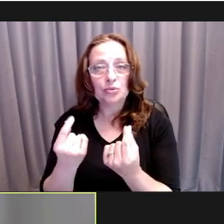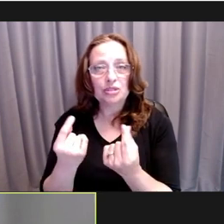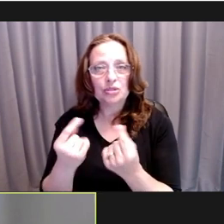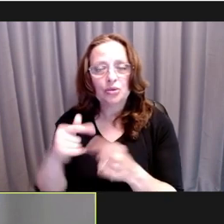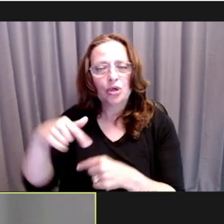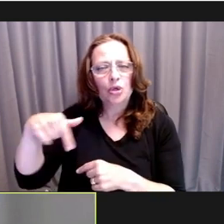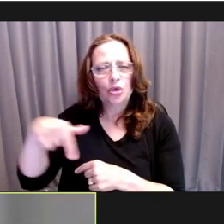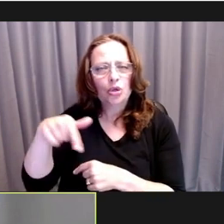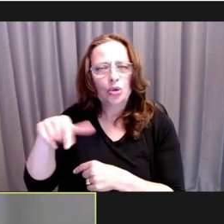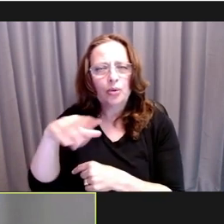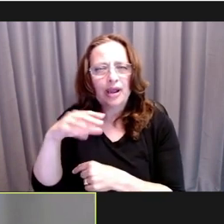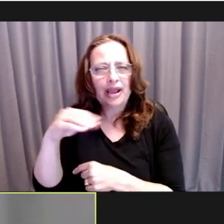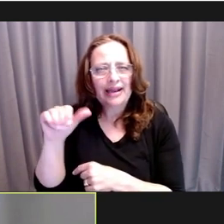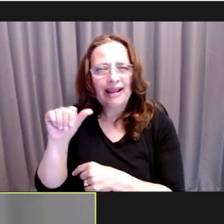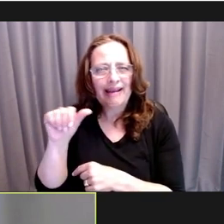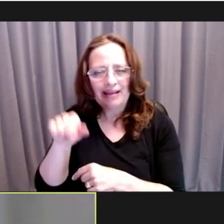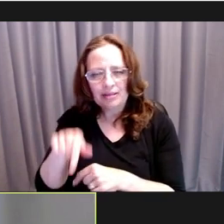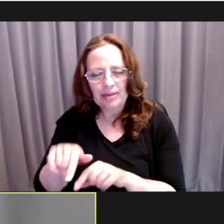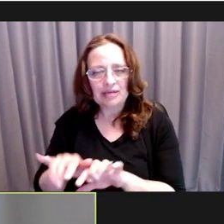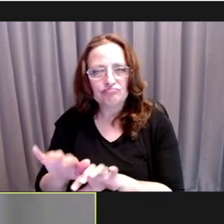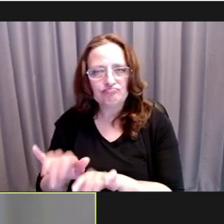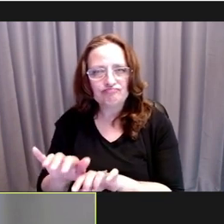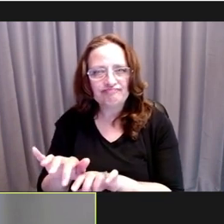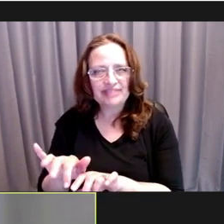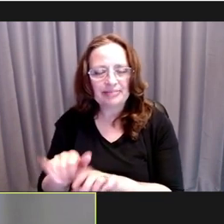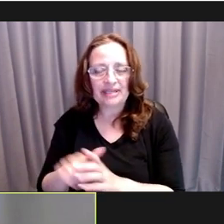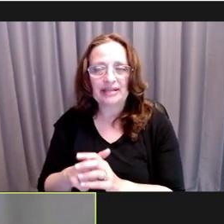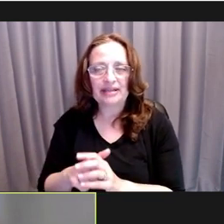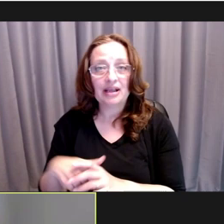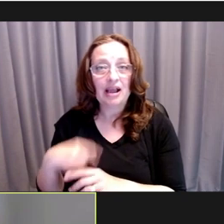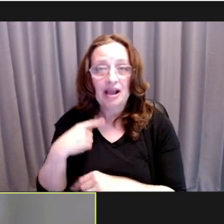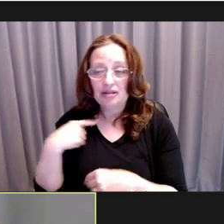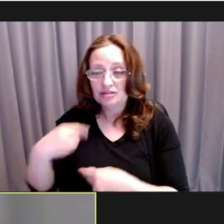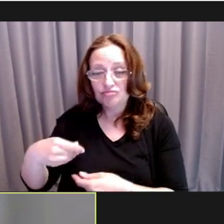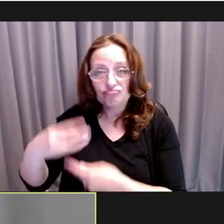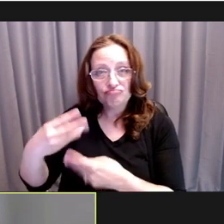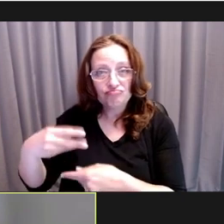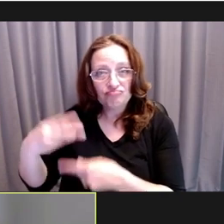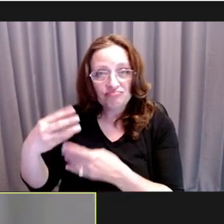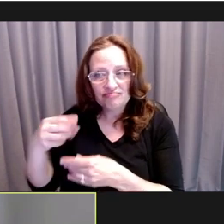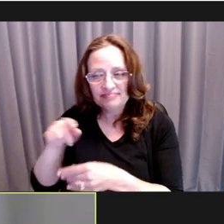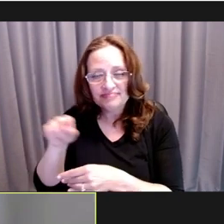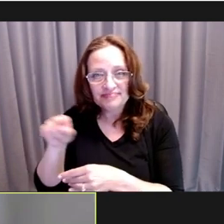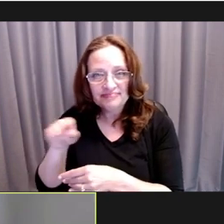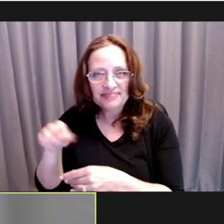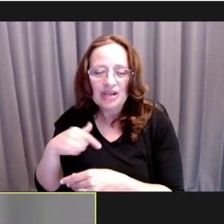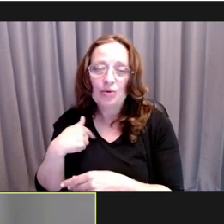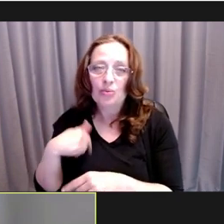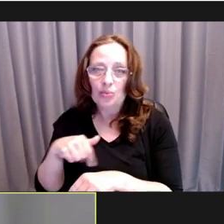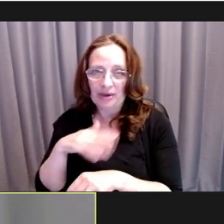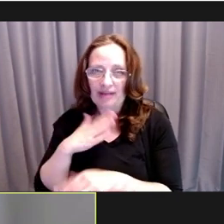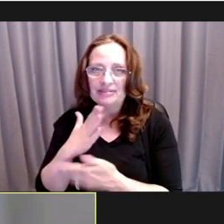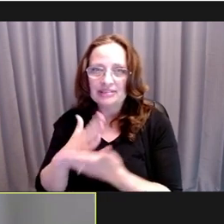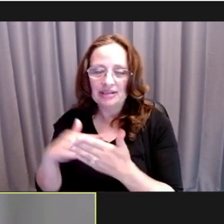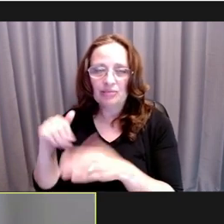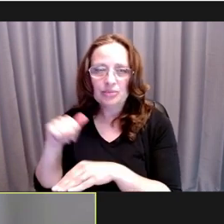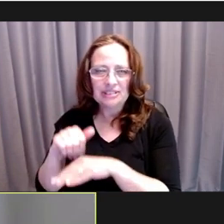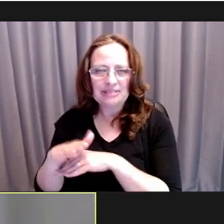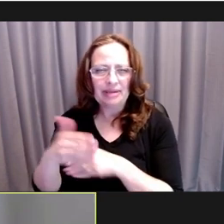I'm gonna start with one question that came into the chat already. And we do have some that were submitted ahead of time as well. Can you determine